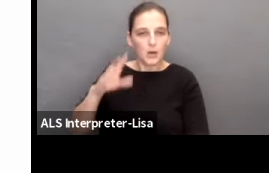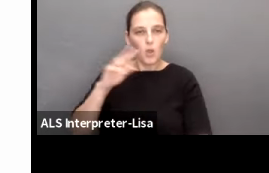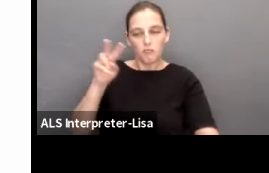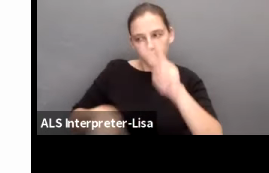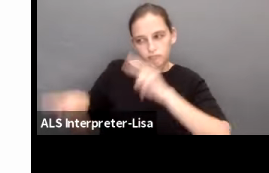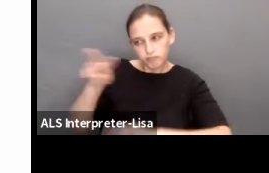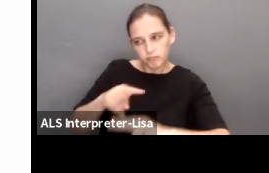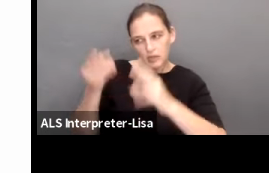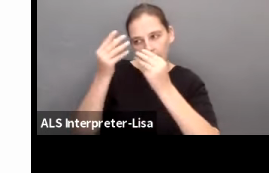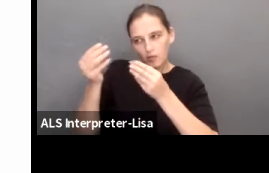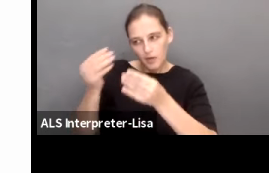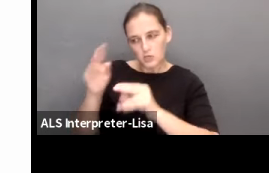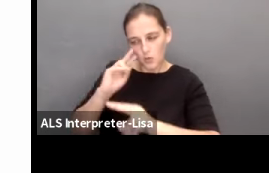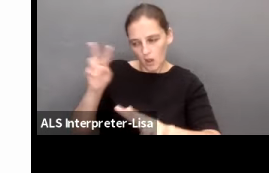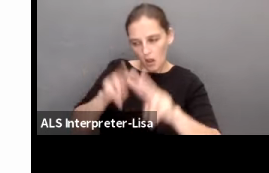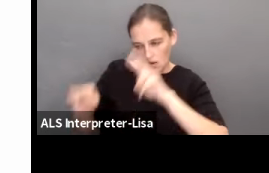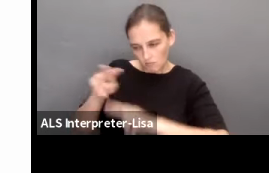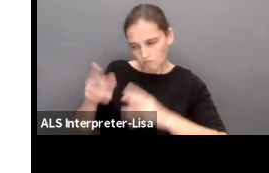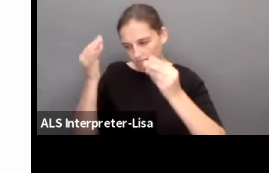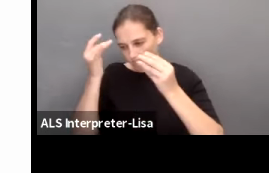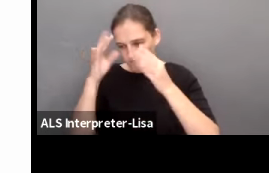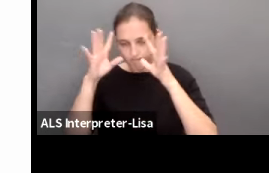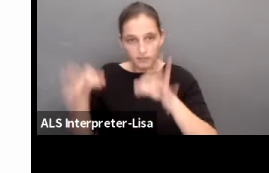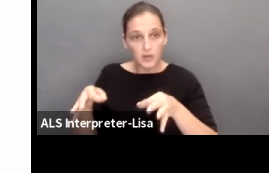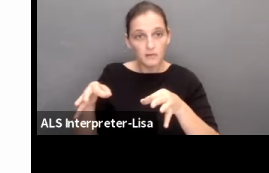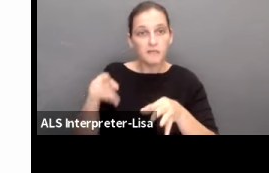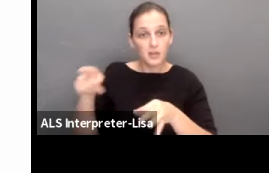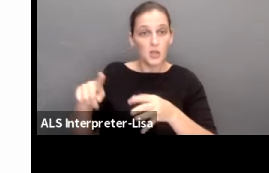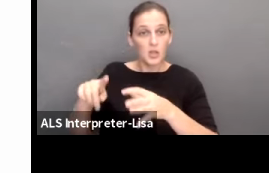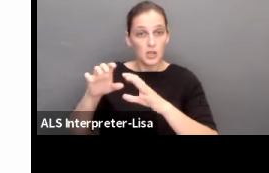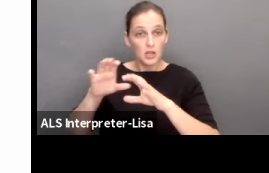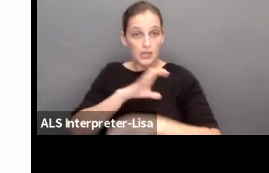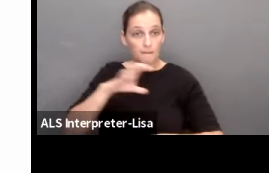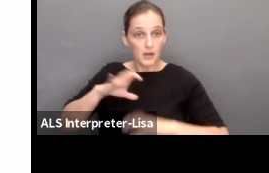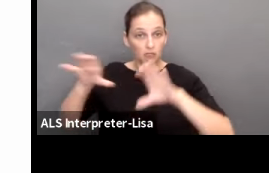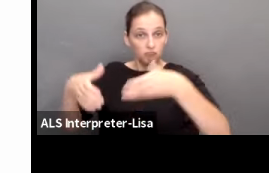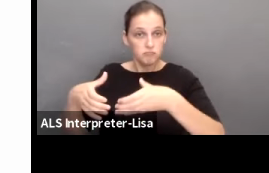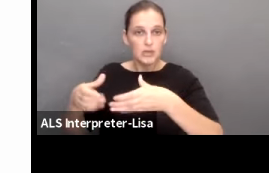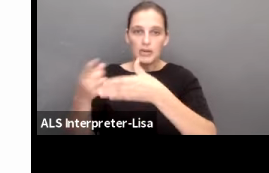Moderna puts forward will review -- start reviewing that data at the end of next week.